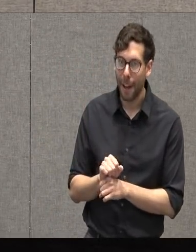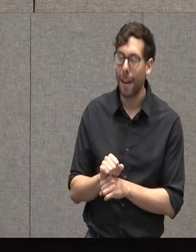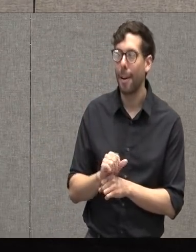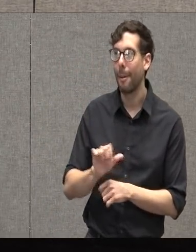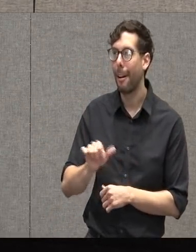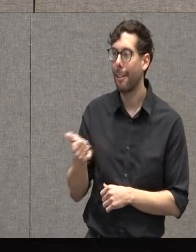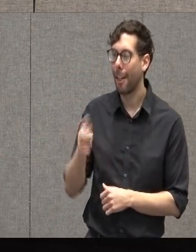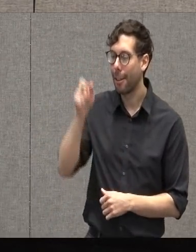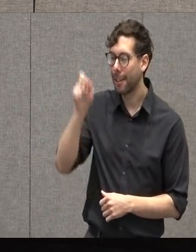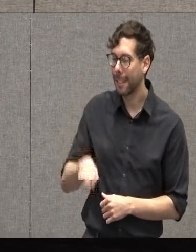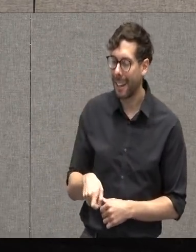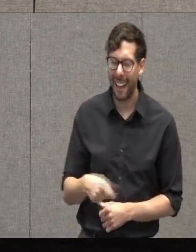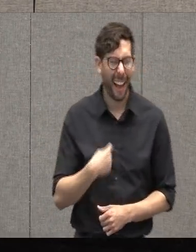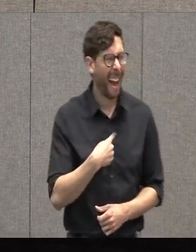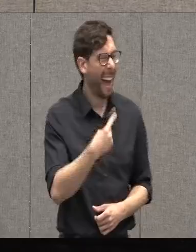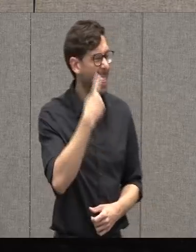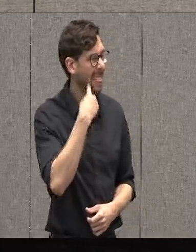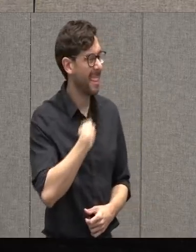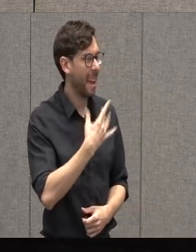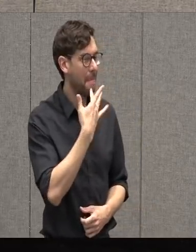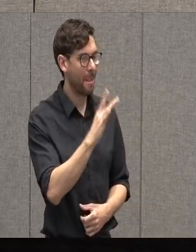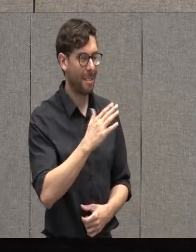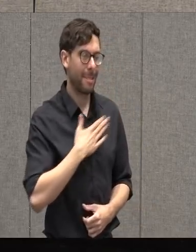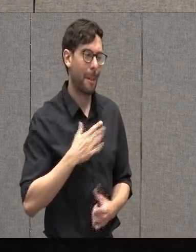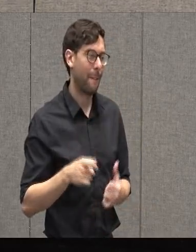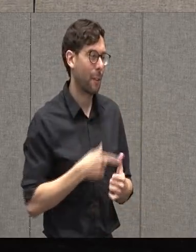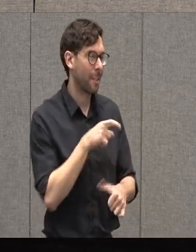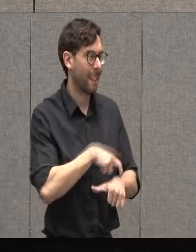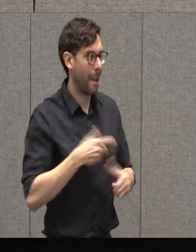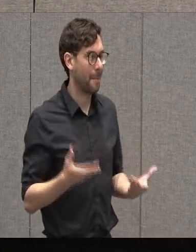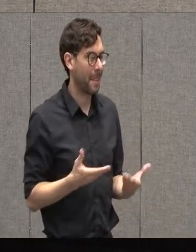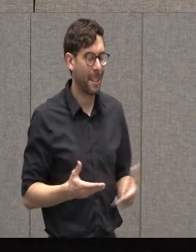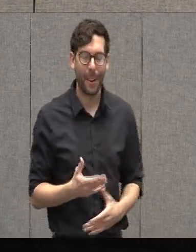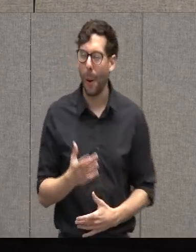Beginner's luck. There you go. That is egg-cellent.